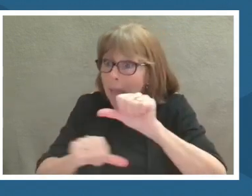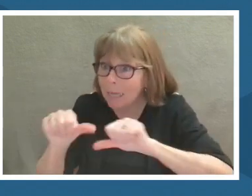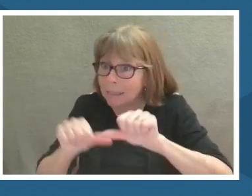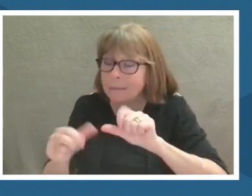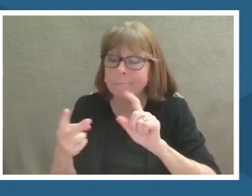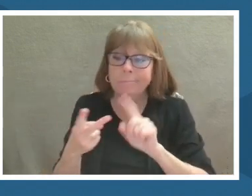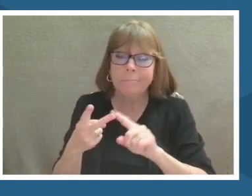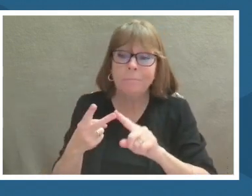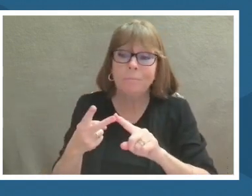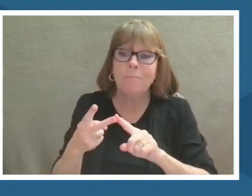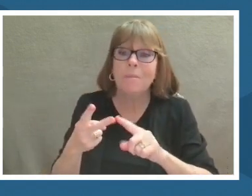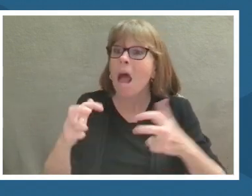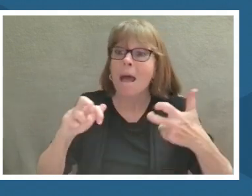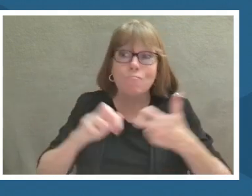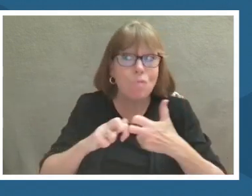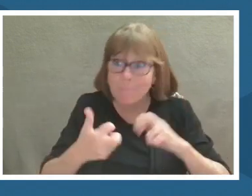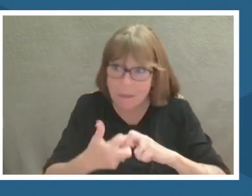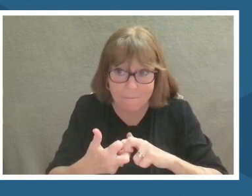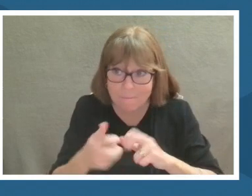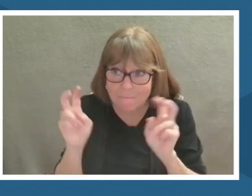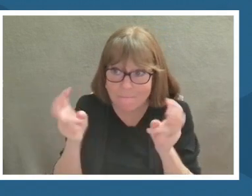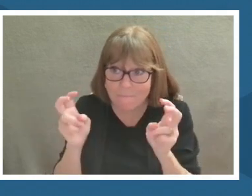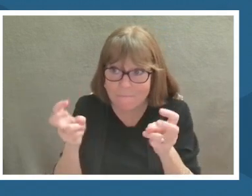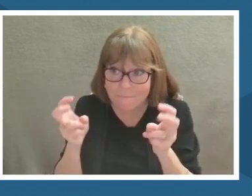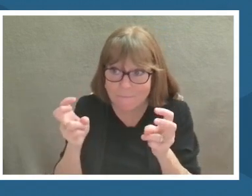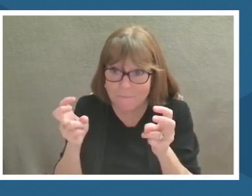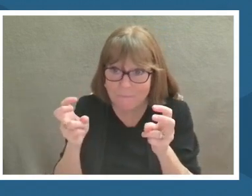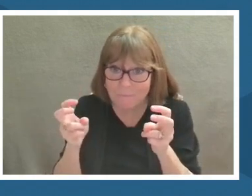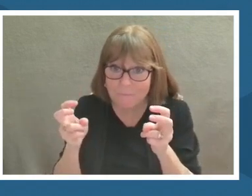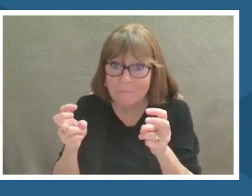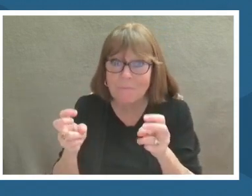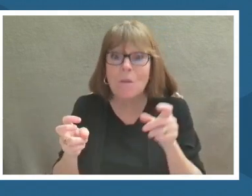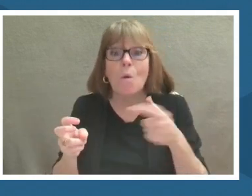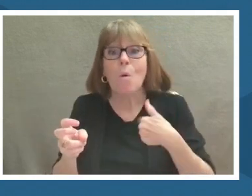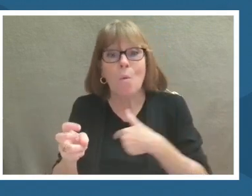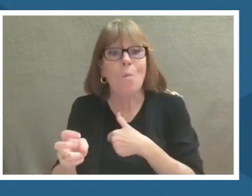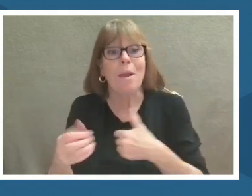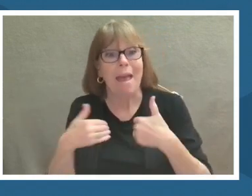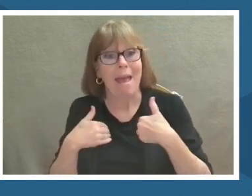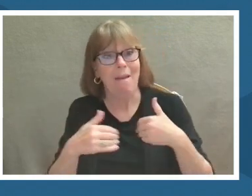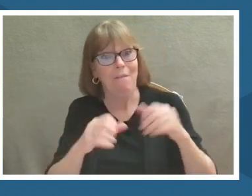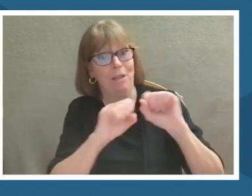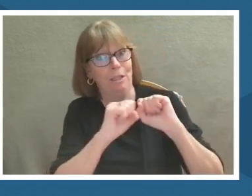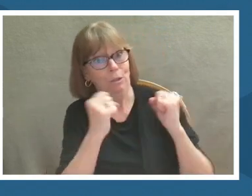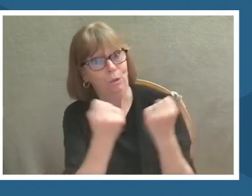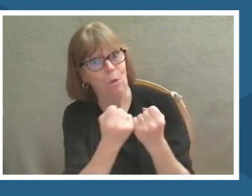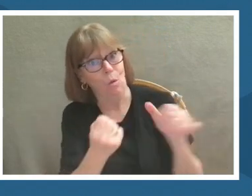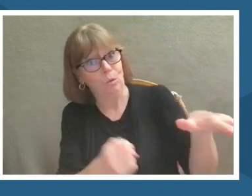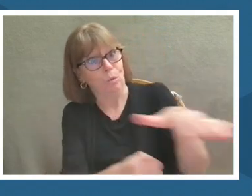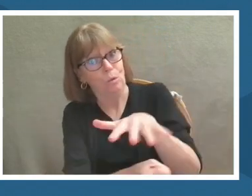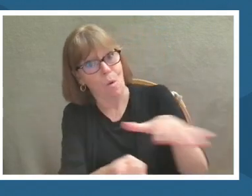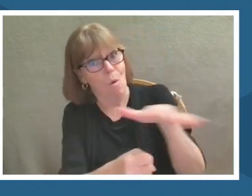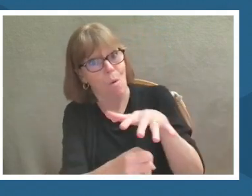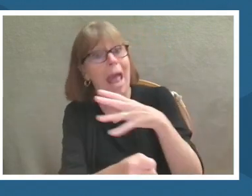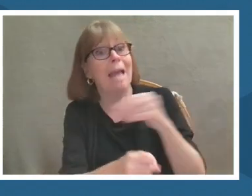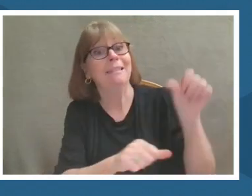are driven by those complex socio-scientific problems and phenomena